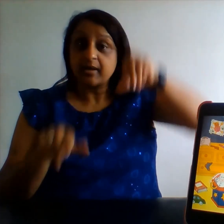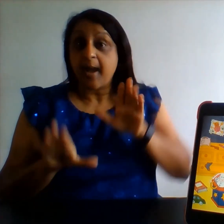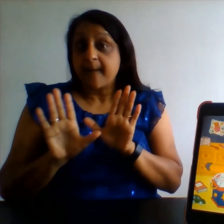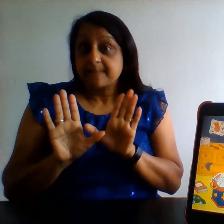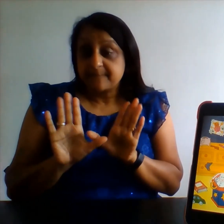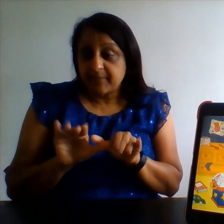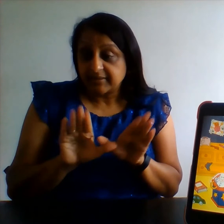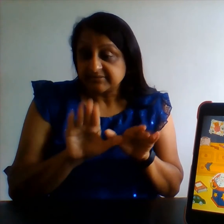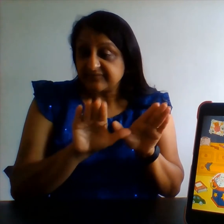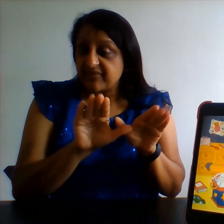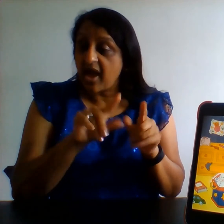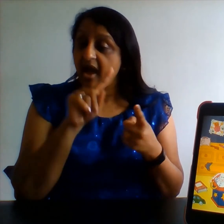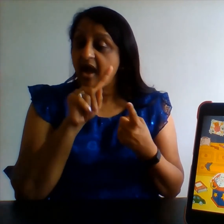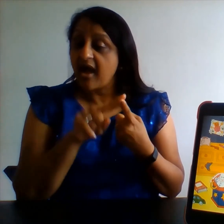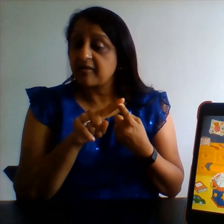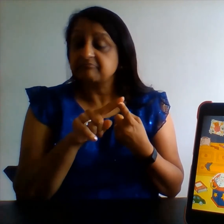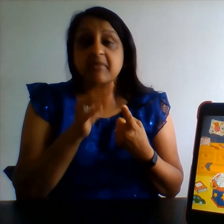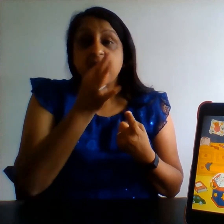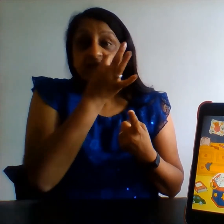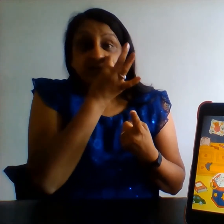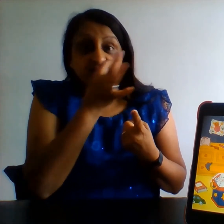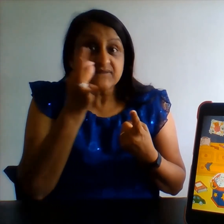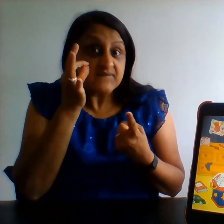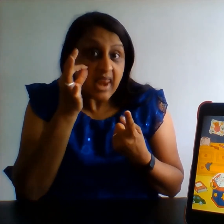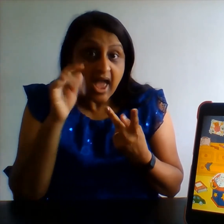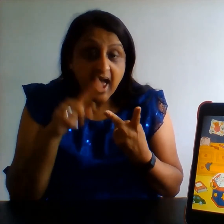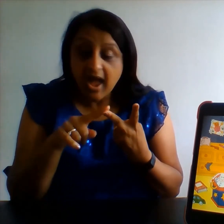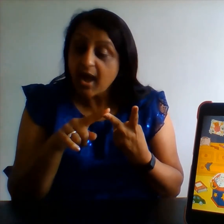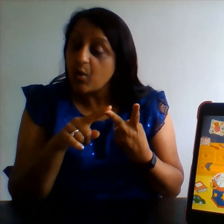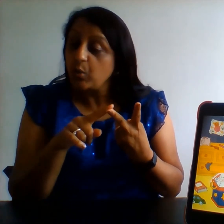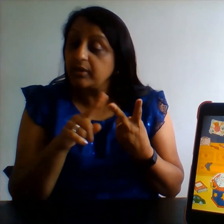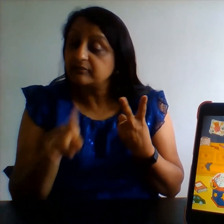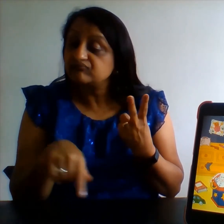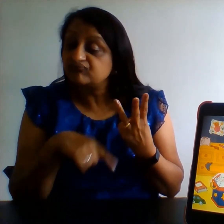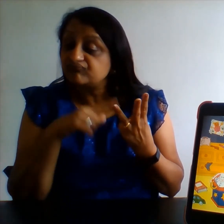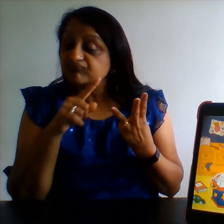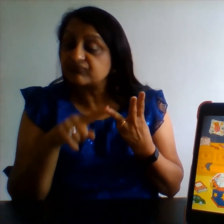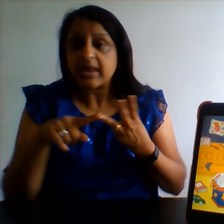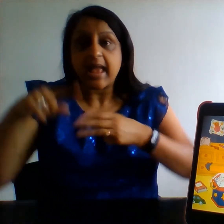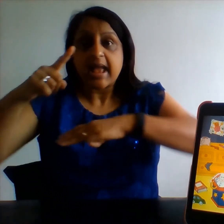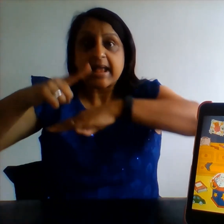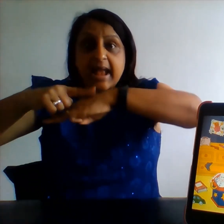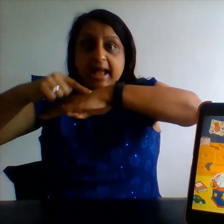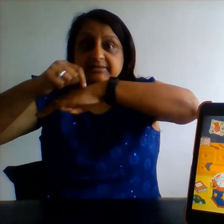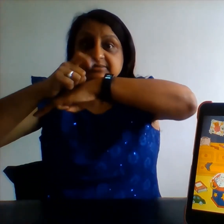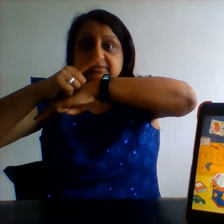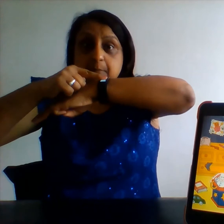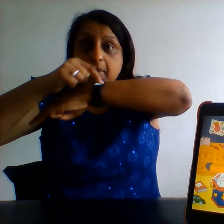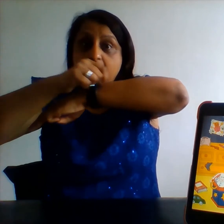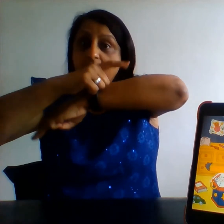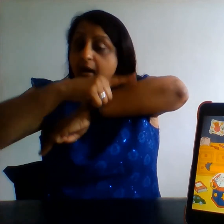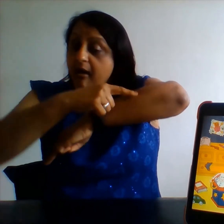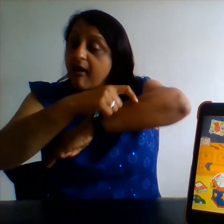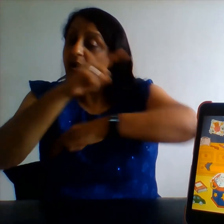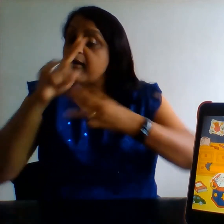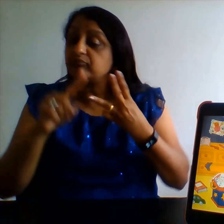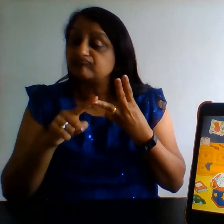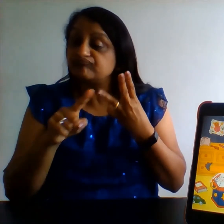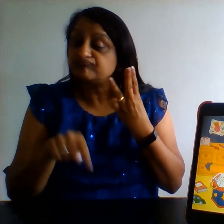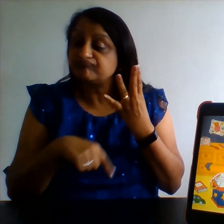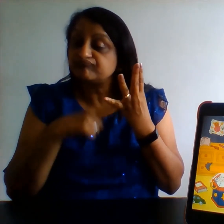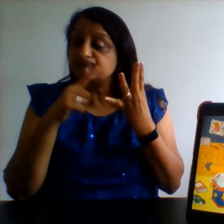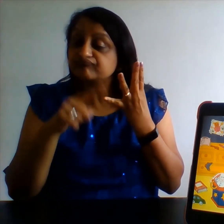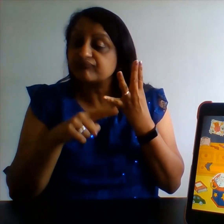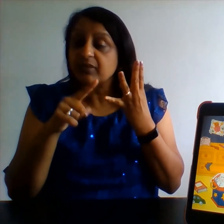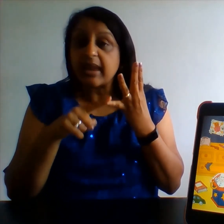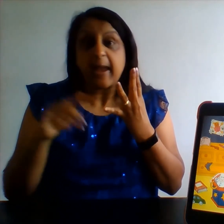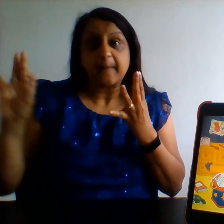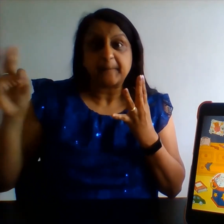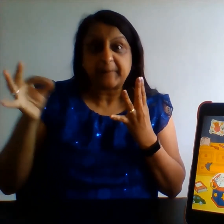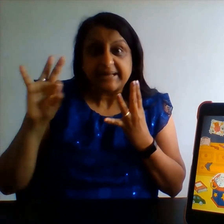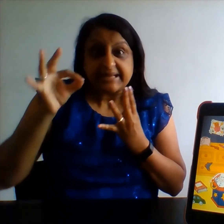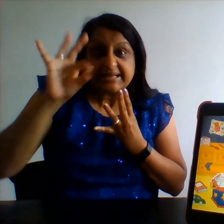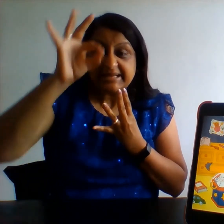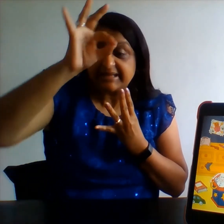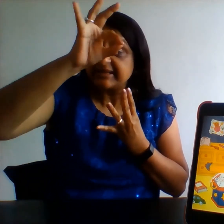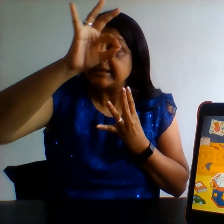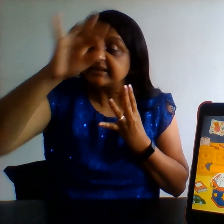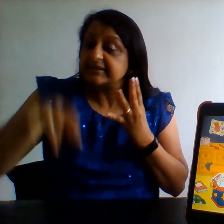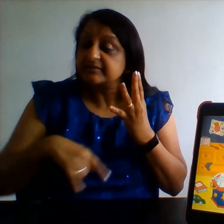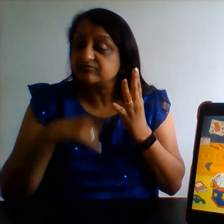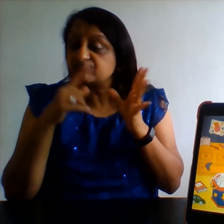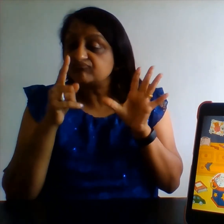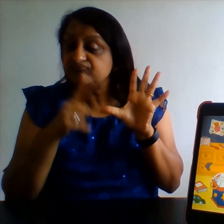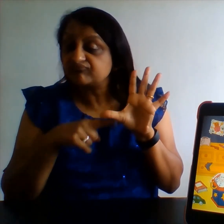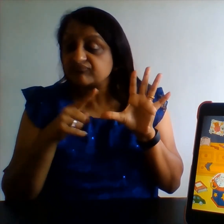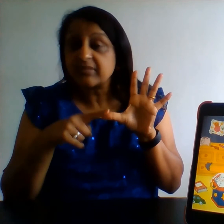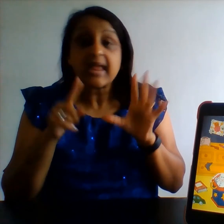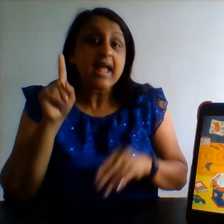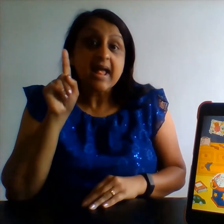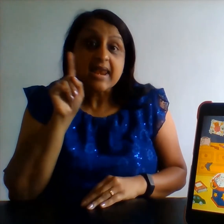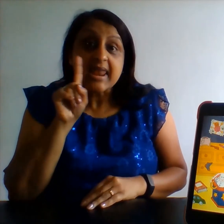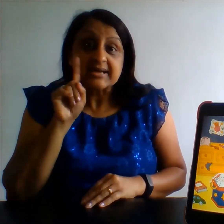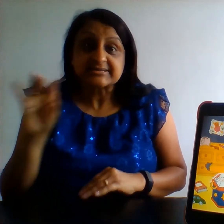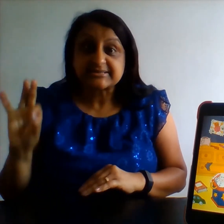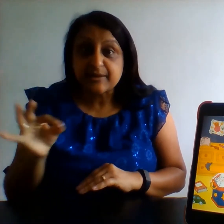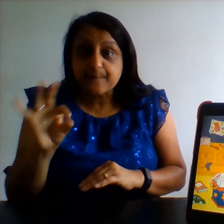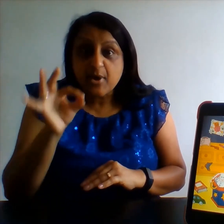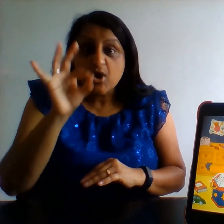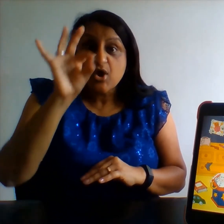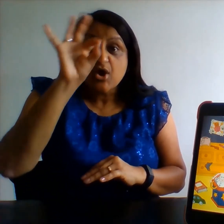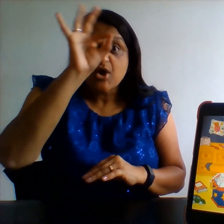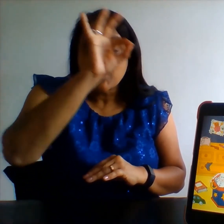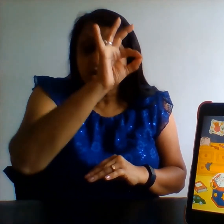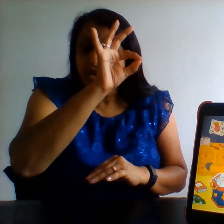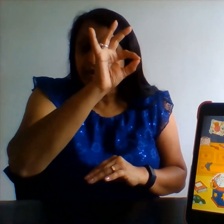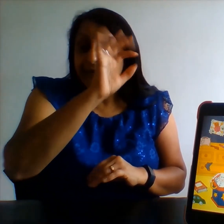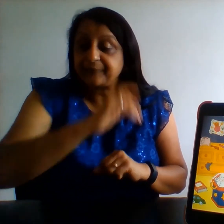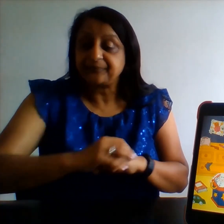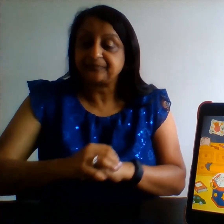There's a butterfly, some flowers, a caterpillar, a bee, a ladybird.